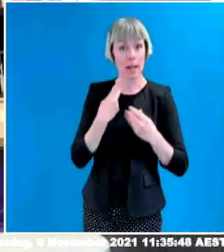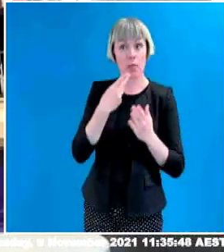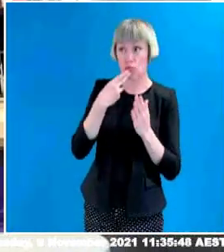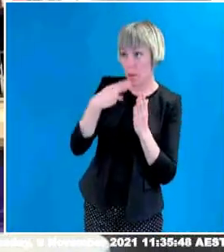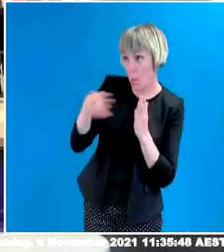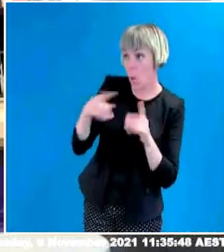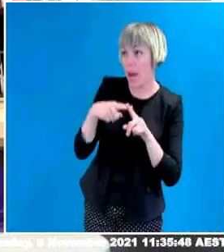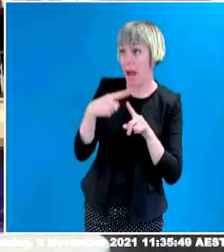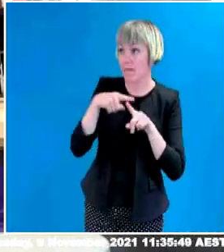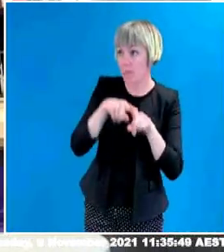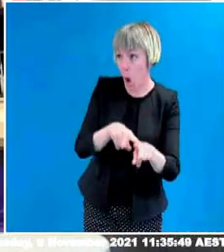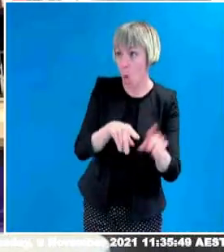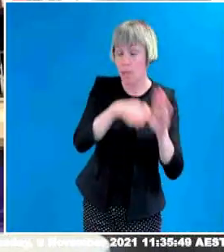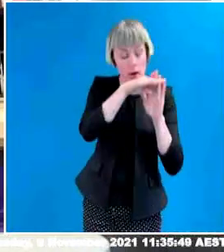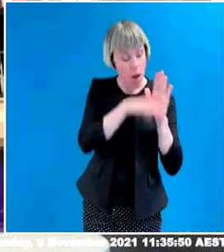those which implement them.